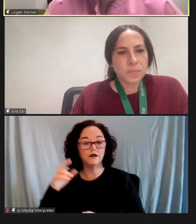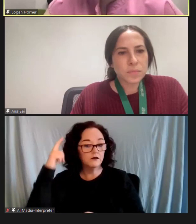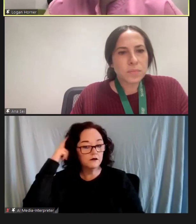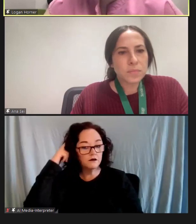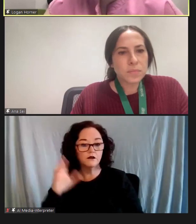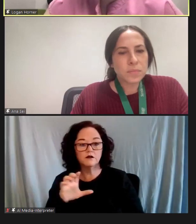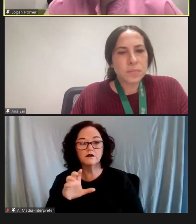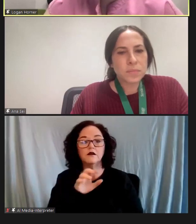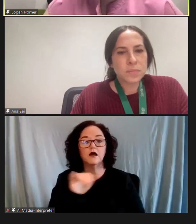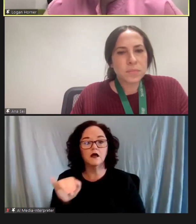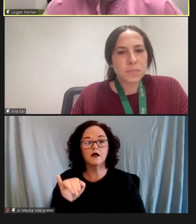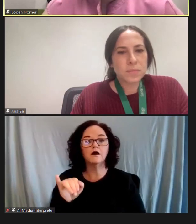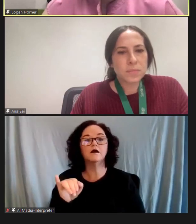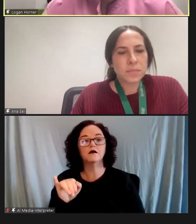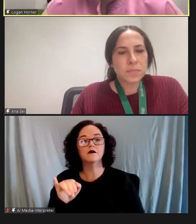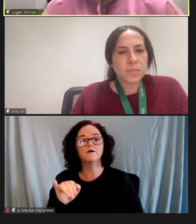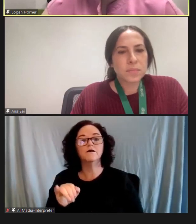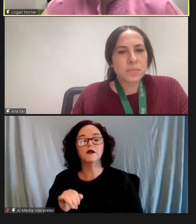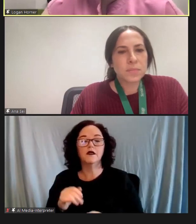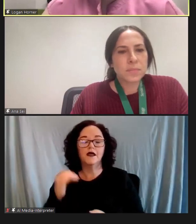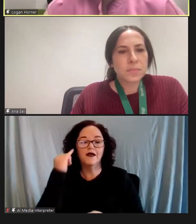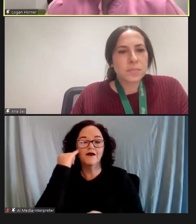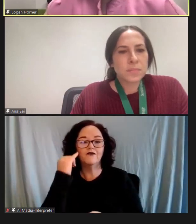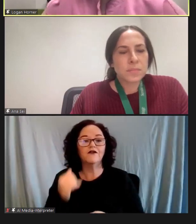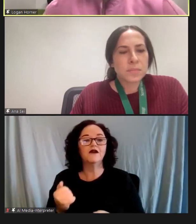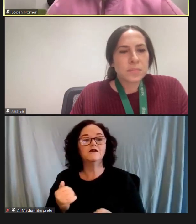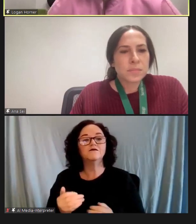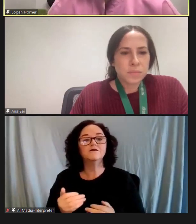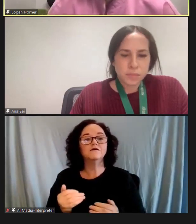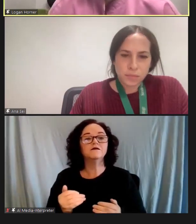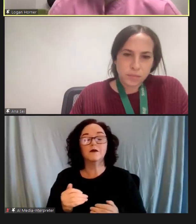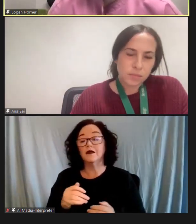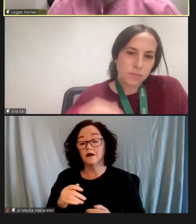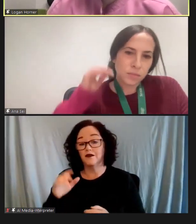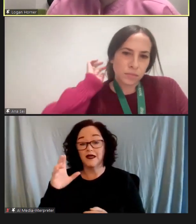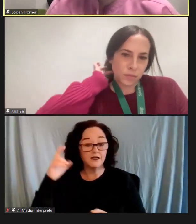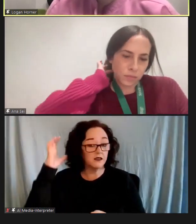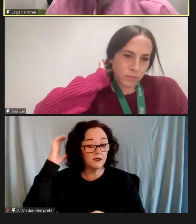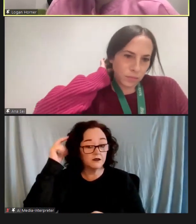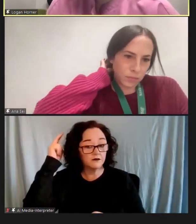or medal again you're going to be